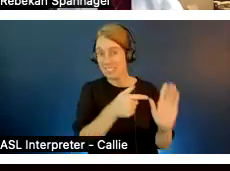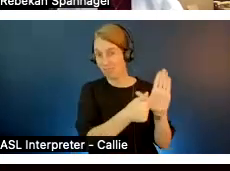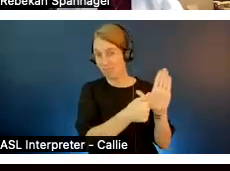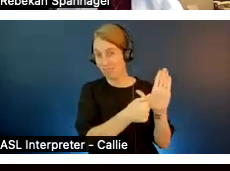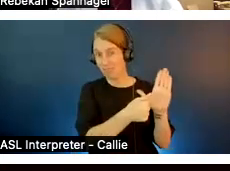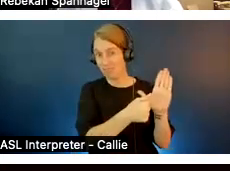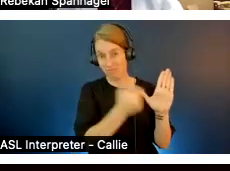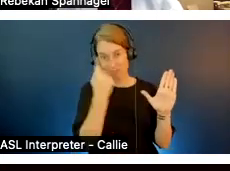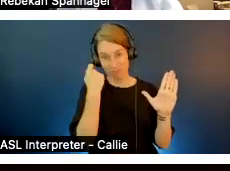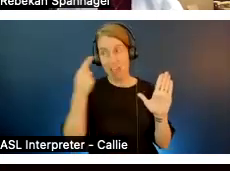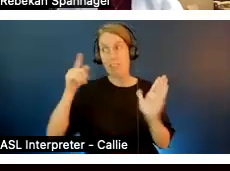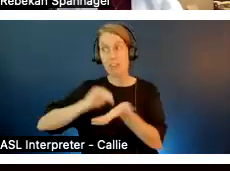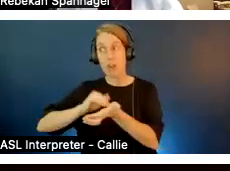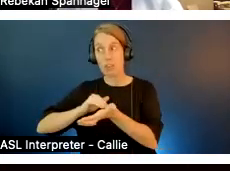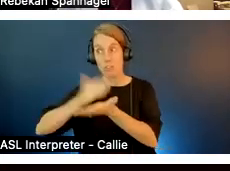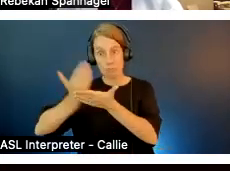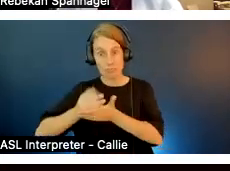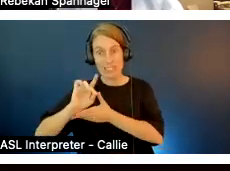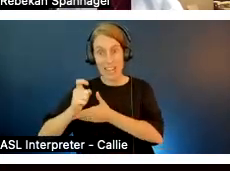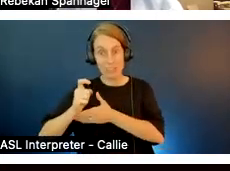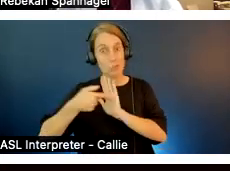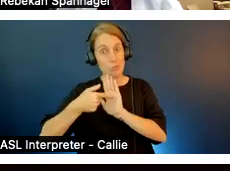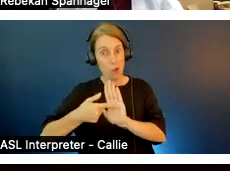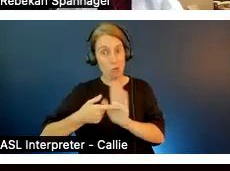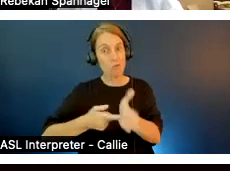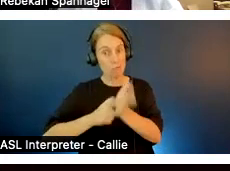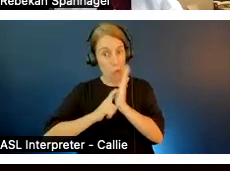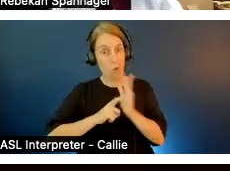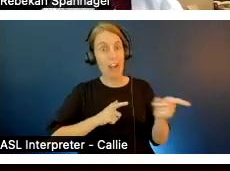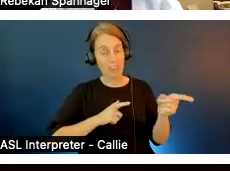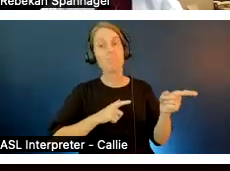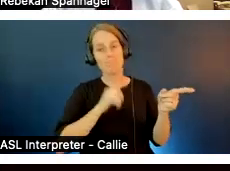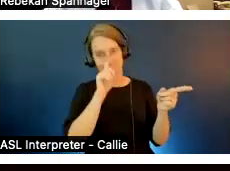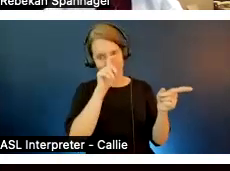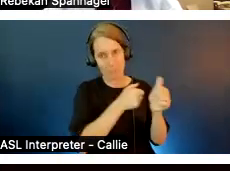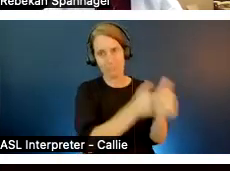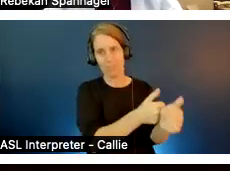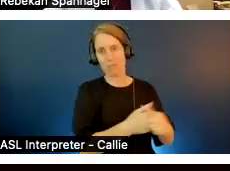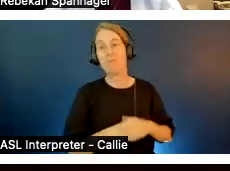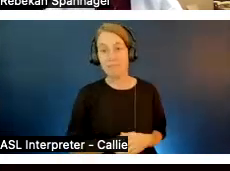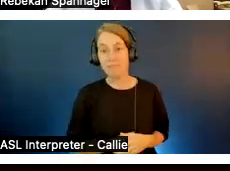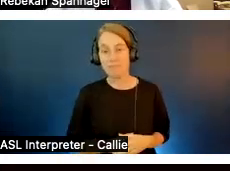it's necessary for them to be covering it for kids if we can move to the next slide please